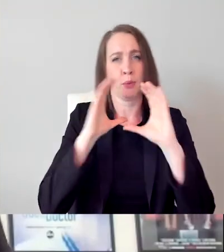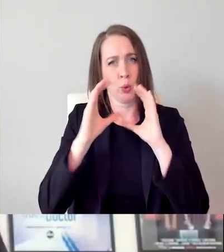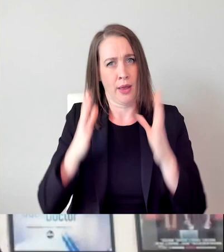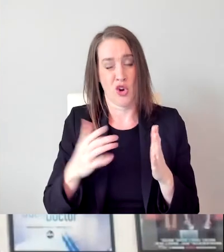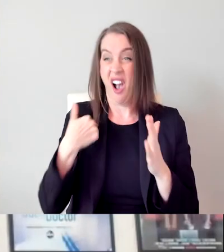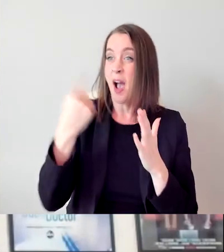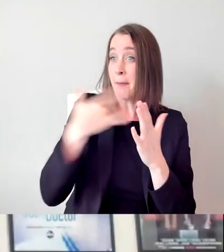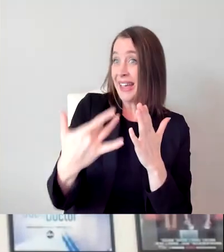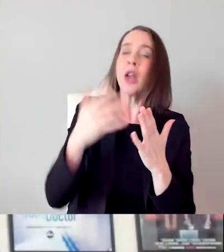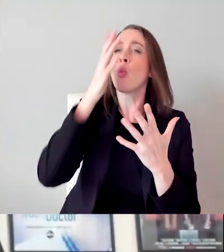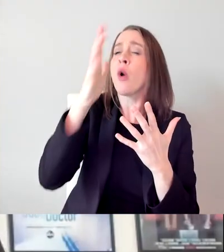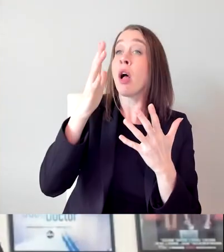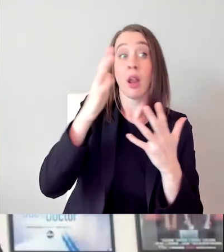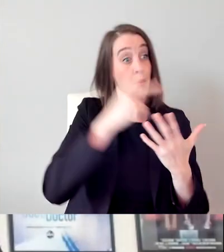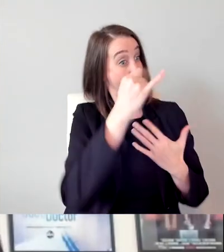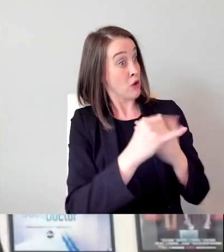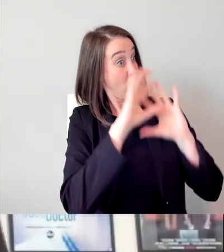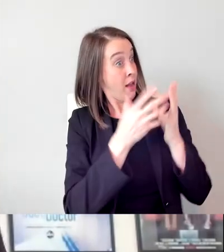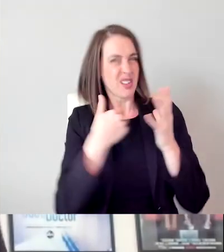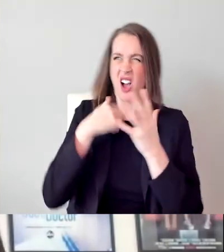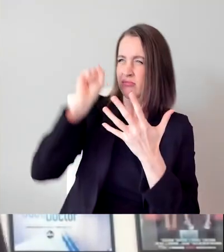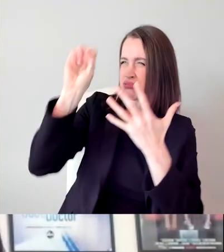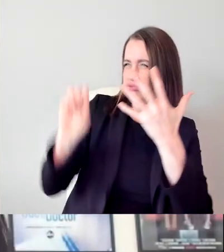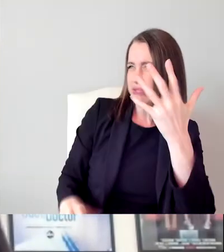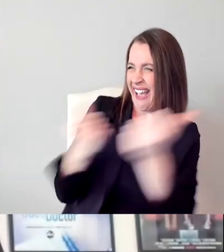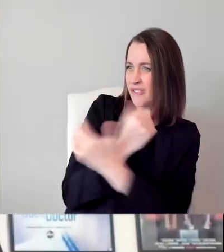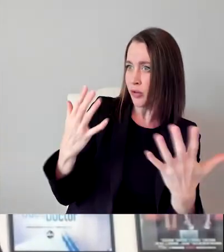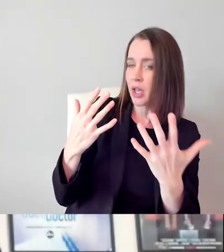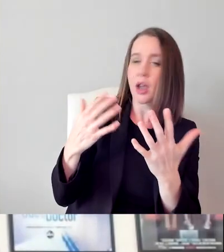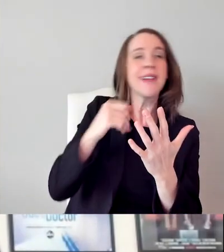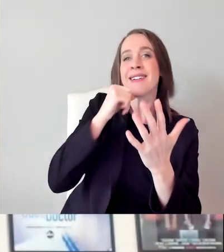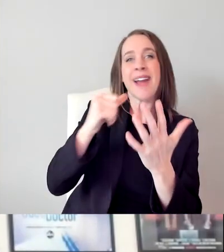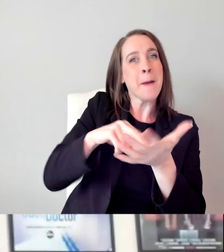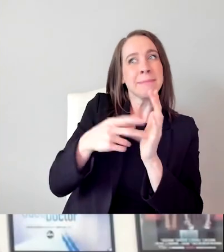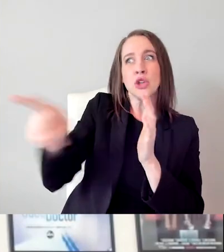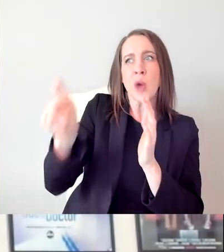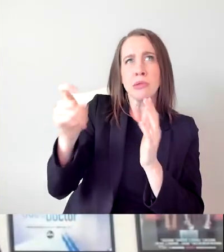without you having to come back and ask for clarifications. And I do this because once again, I have